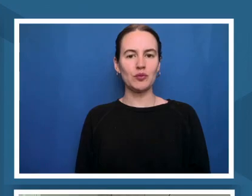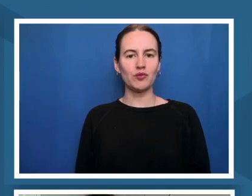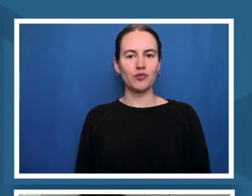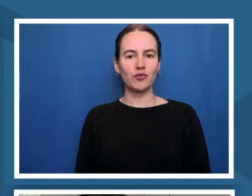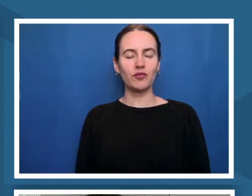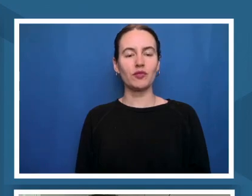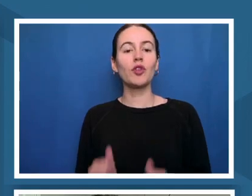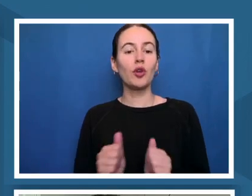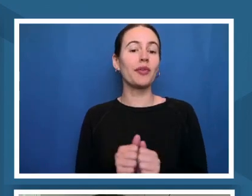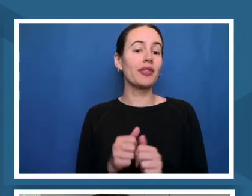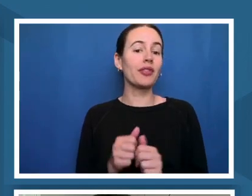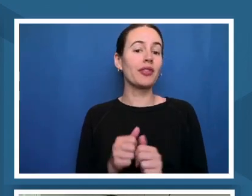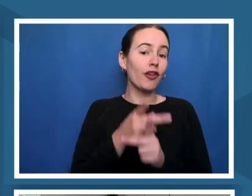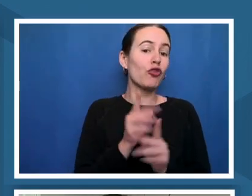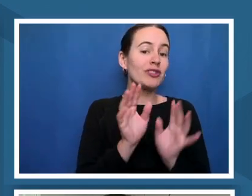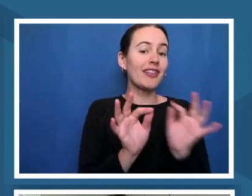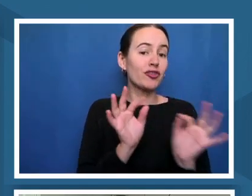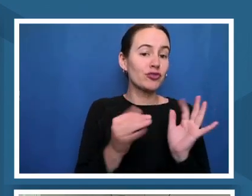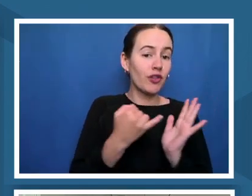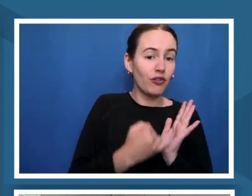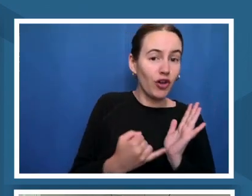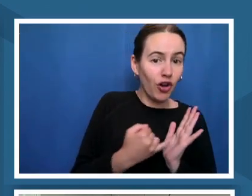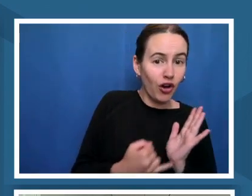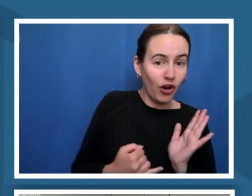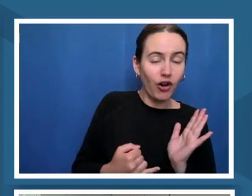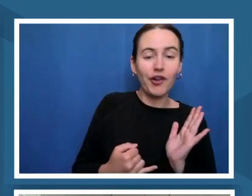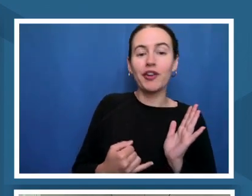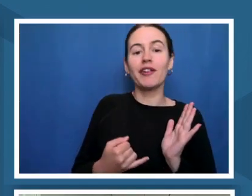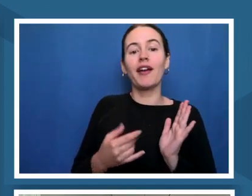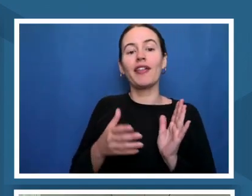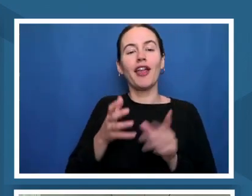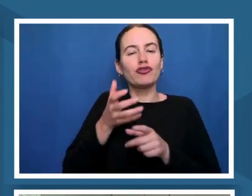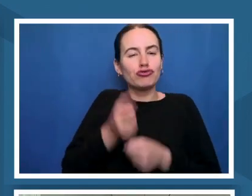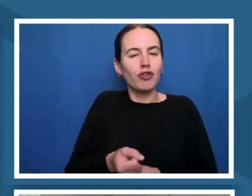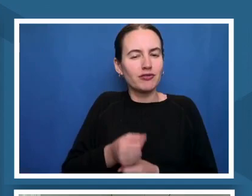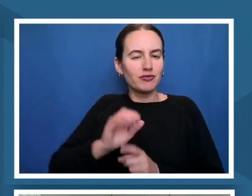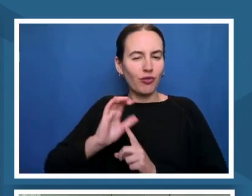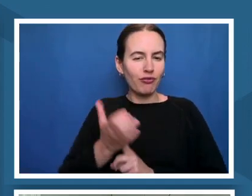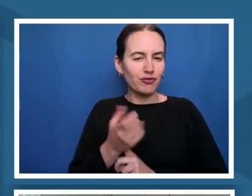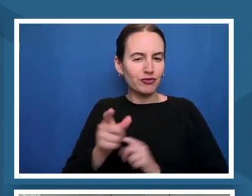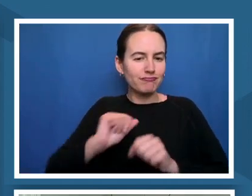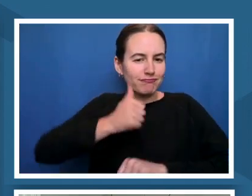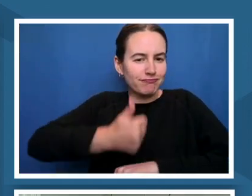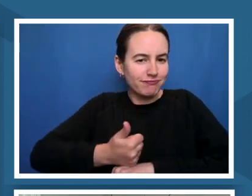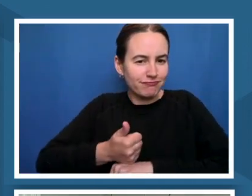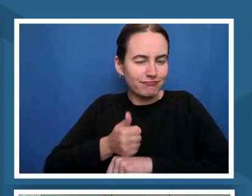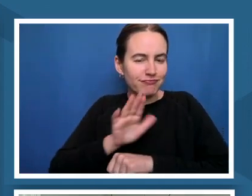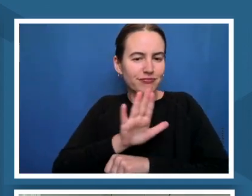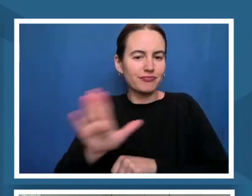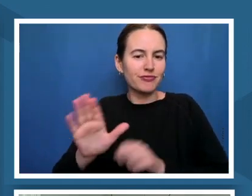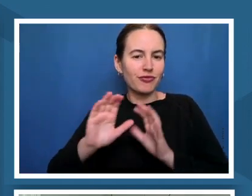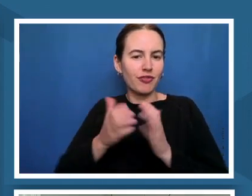and in the the culture that you create of trust and um openness